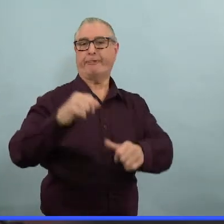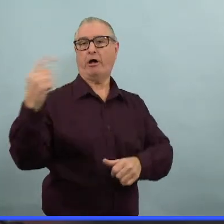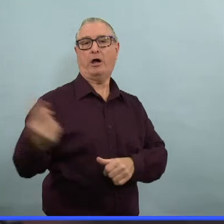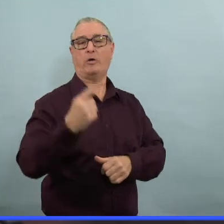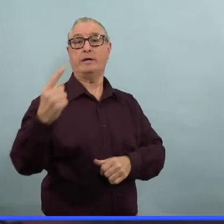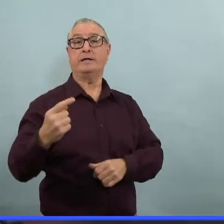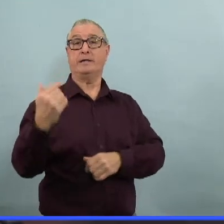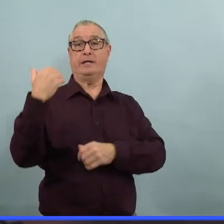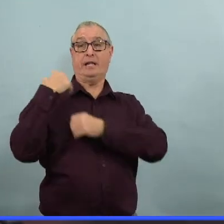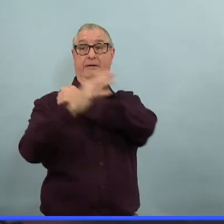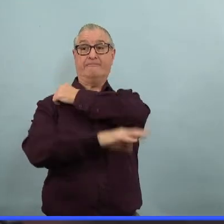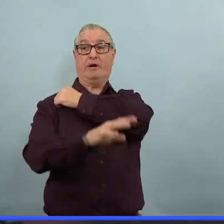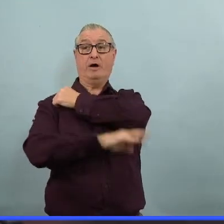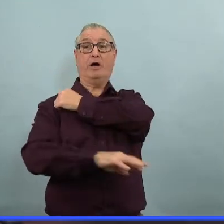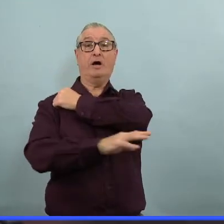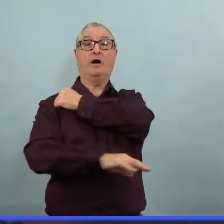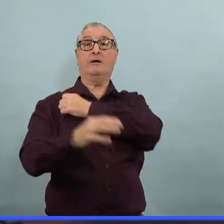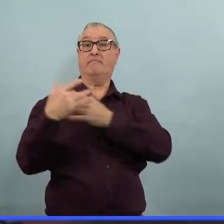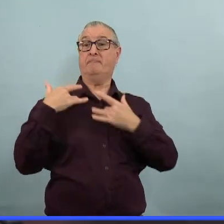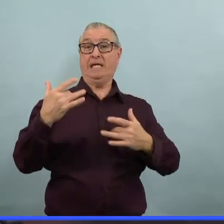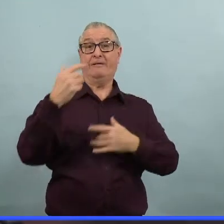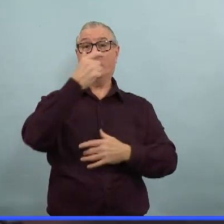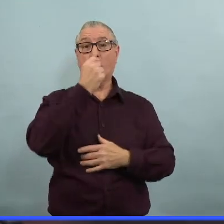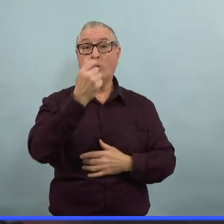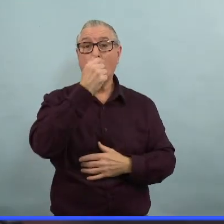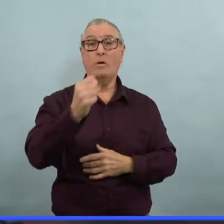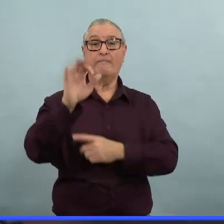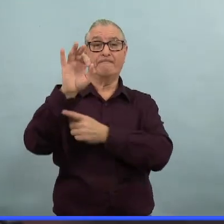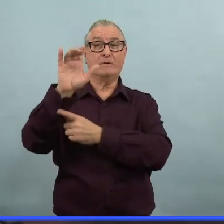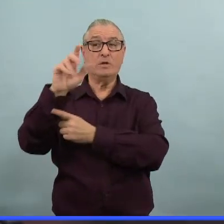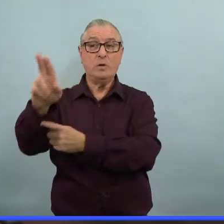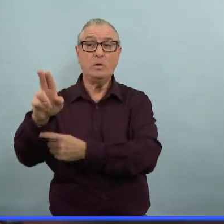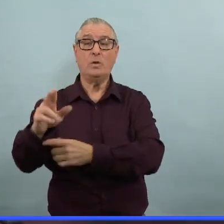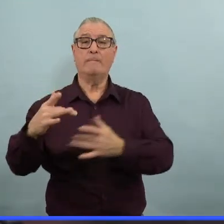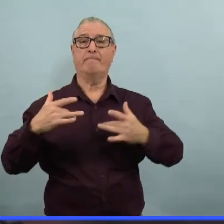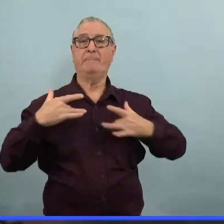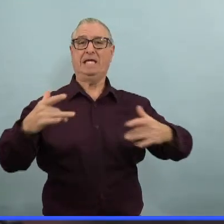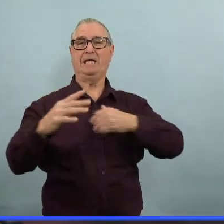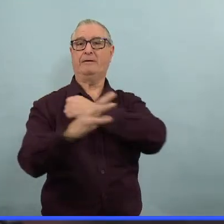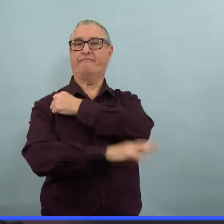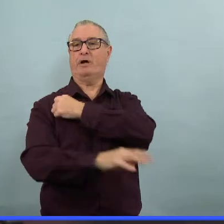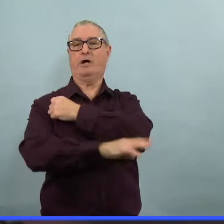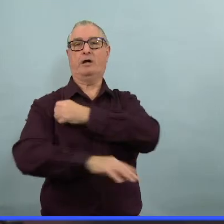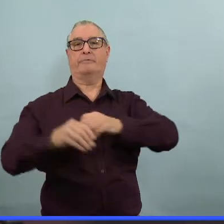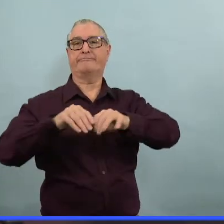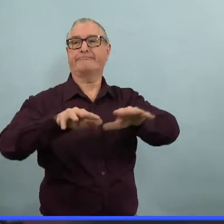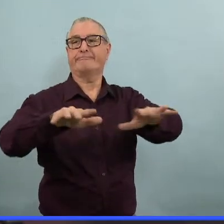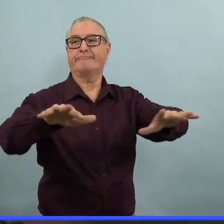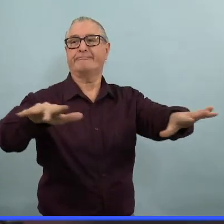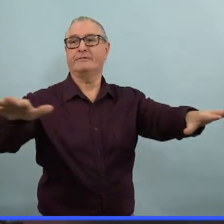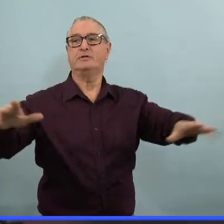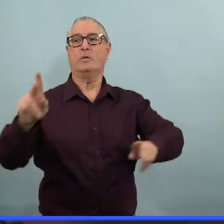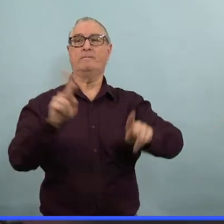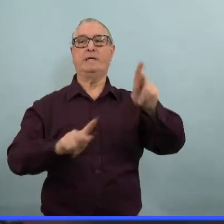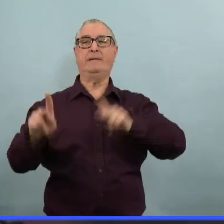those conditions are you know are unfortunately at increased risk so um you know we've uh we have